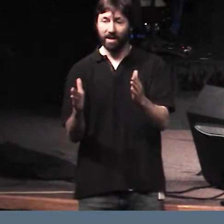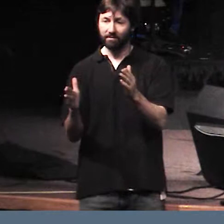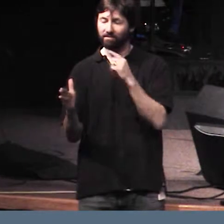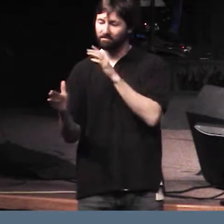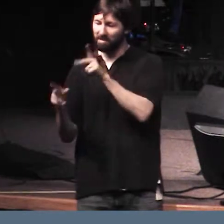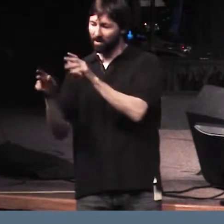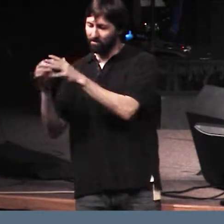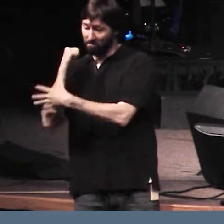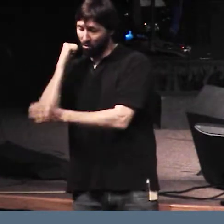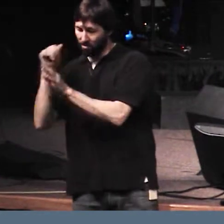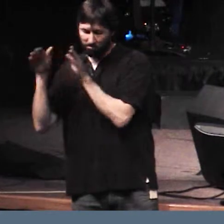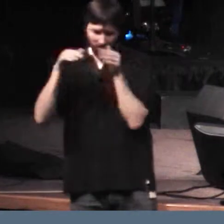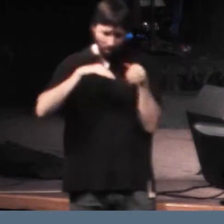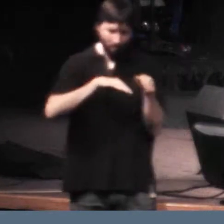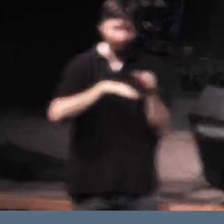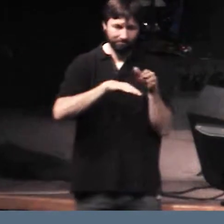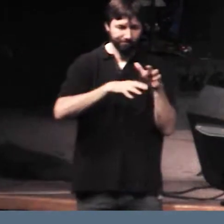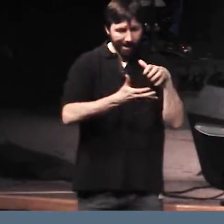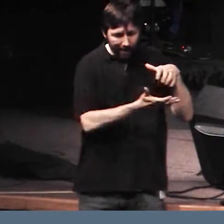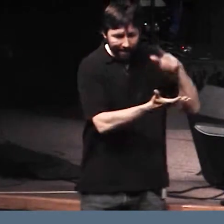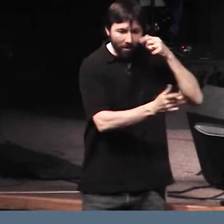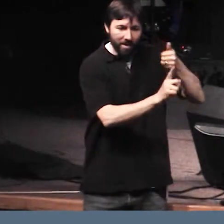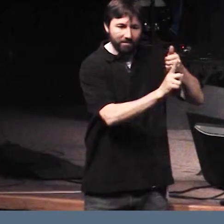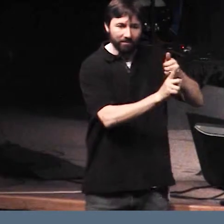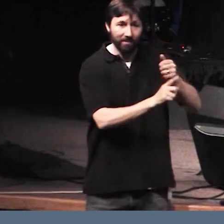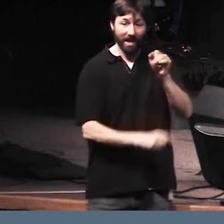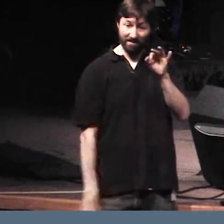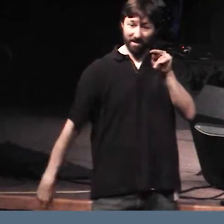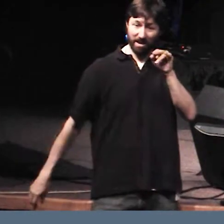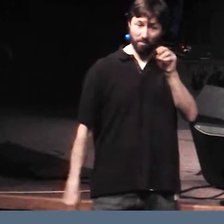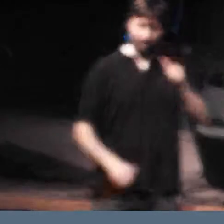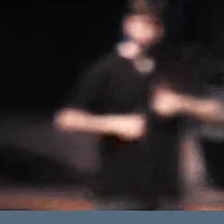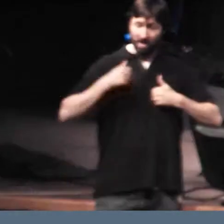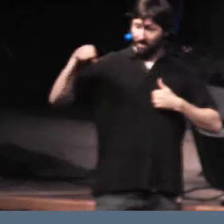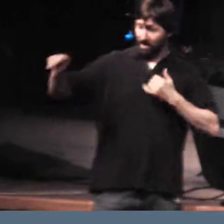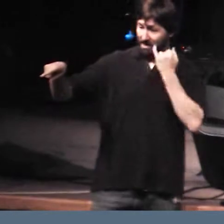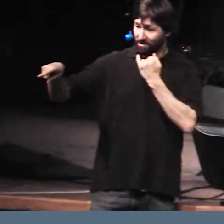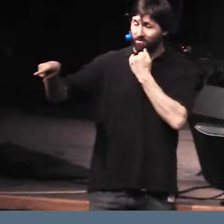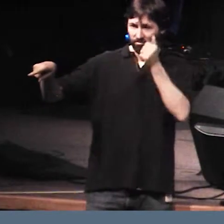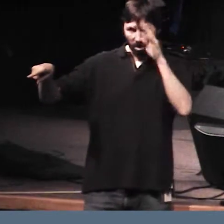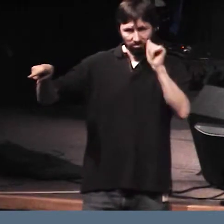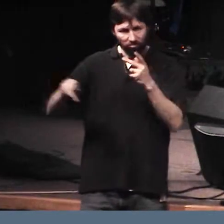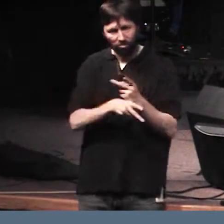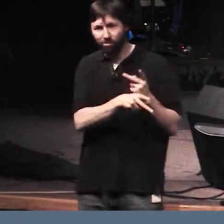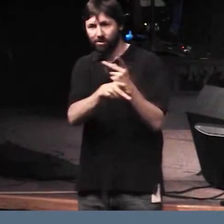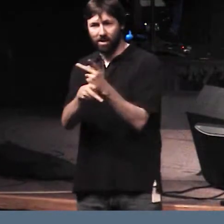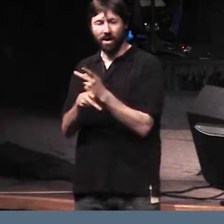and so knowing Naomi had been back in Israel God would have a plan for taking care of her but she'd finds herself a widow with